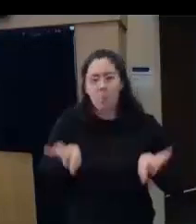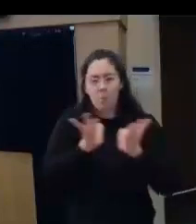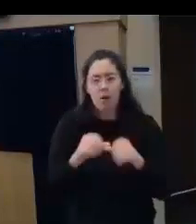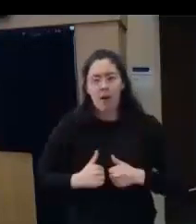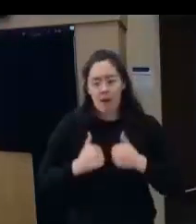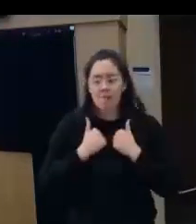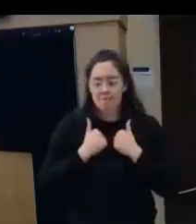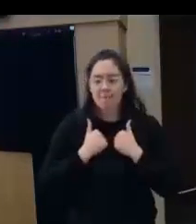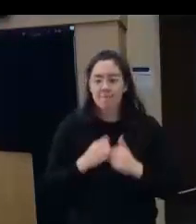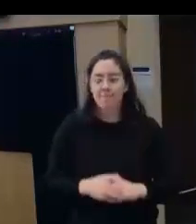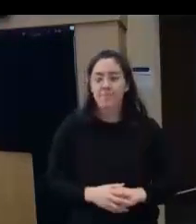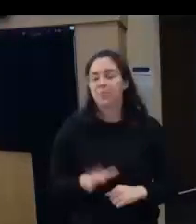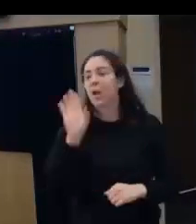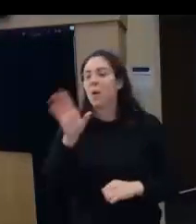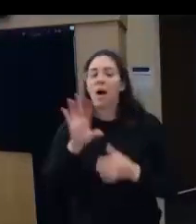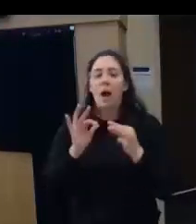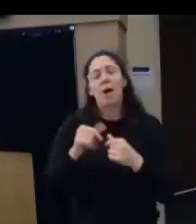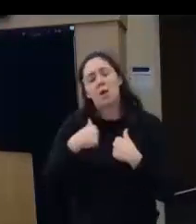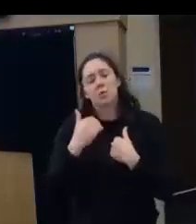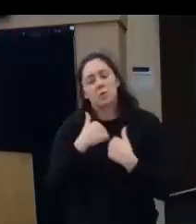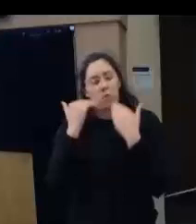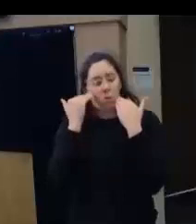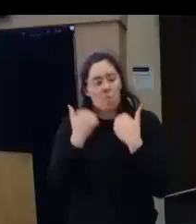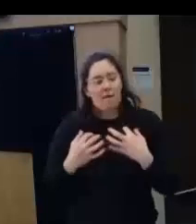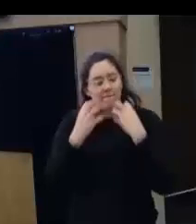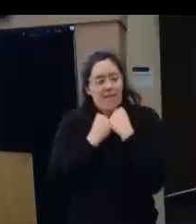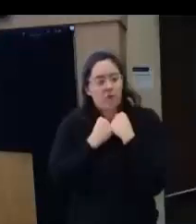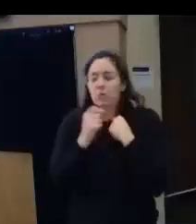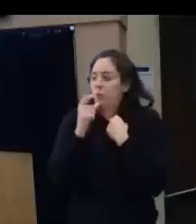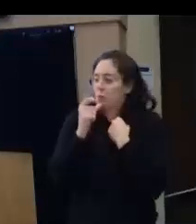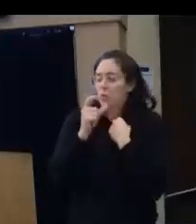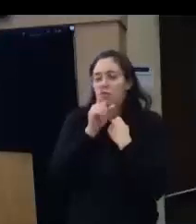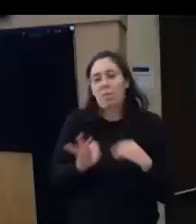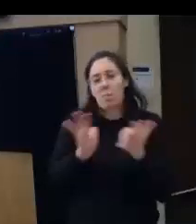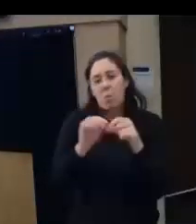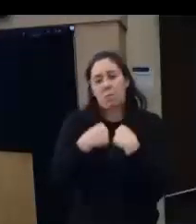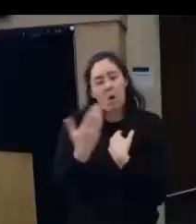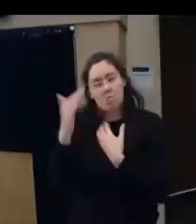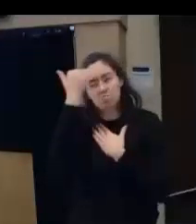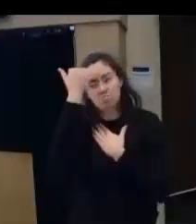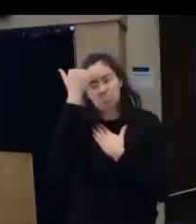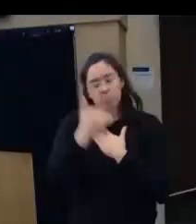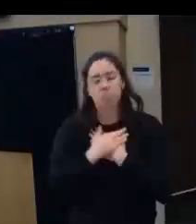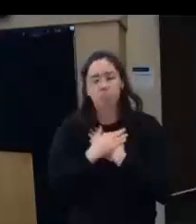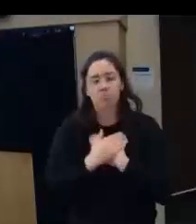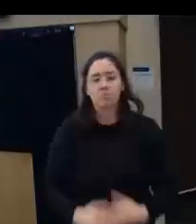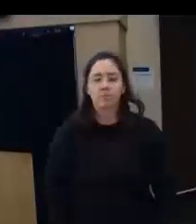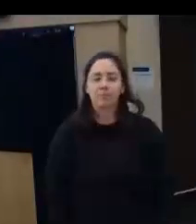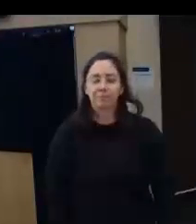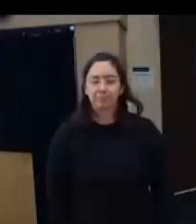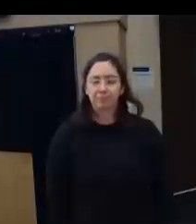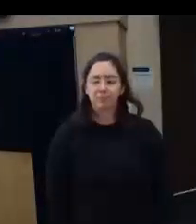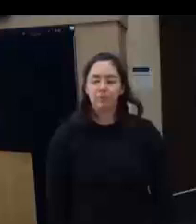they will often say um I know my values I know who and what are important to me in life so Switching